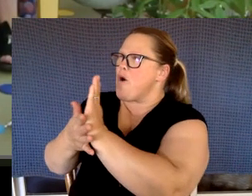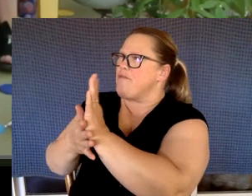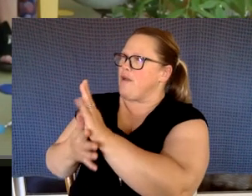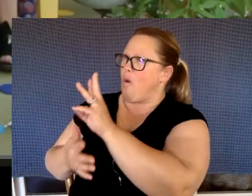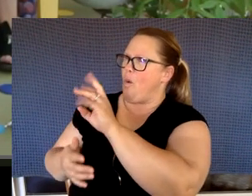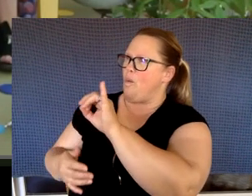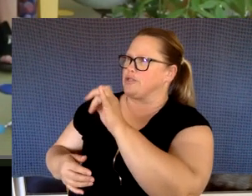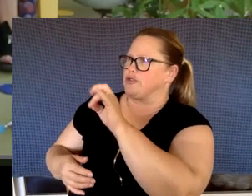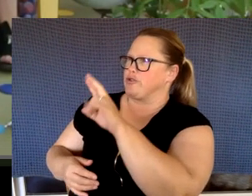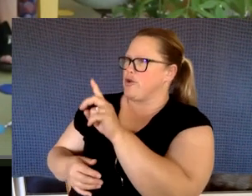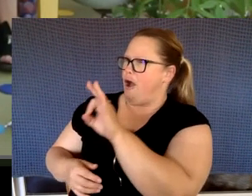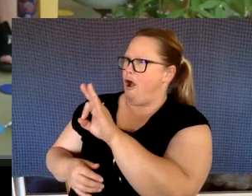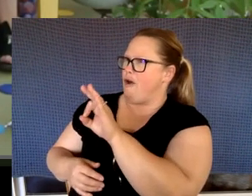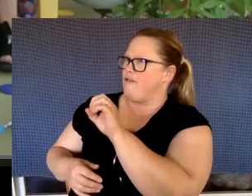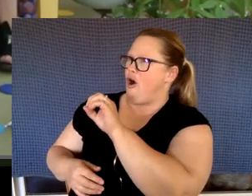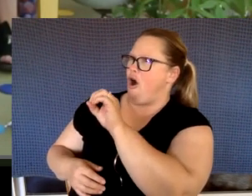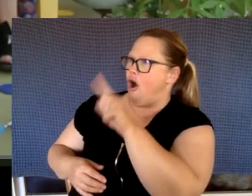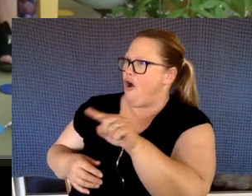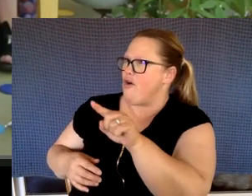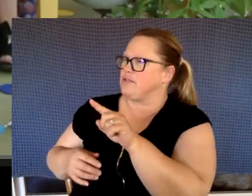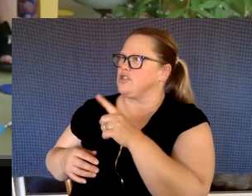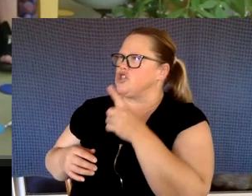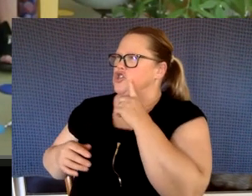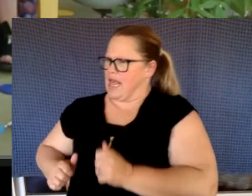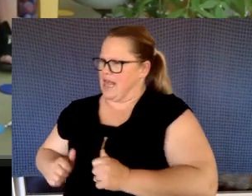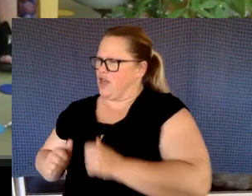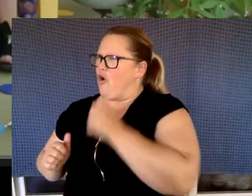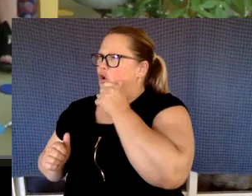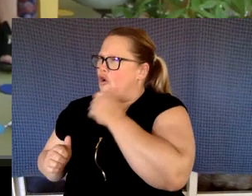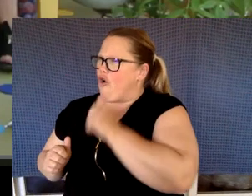lived on the farm and she kept wanting to go someplace else. Didn't she? Yes she